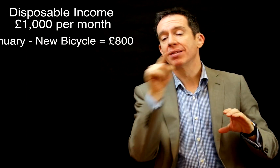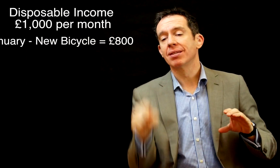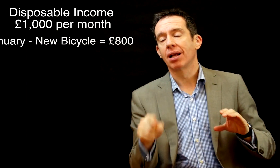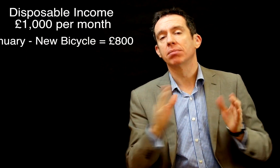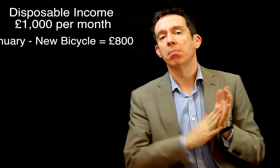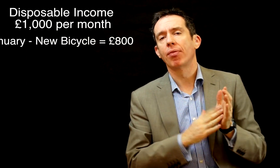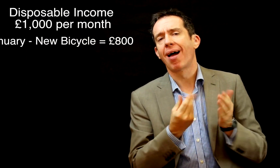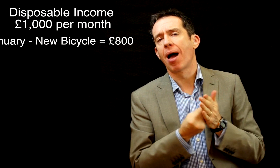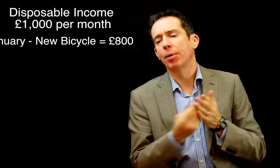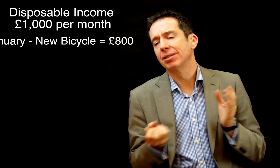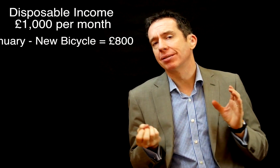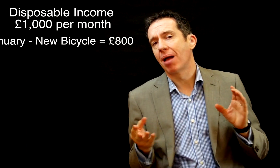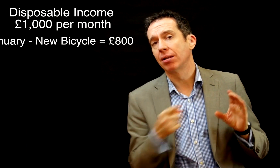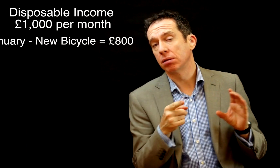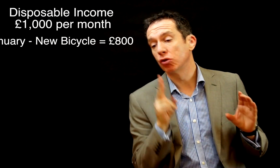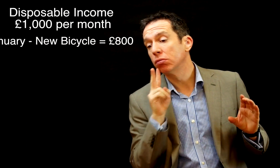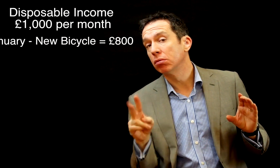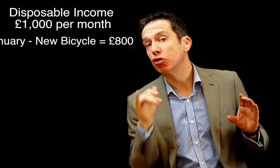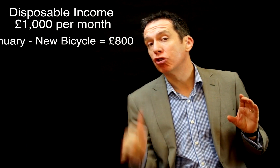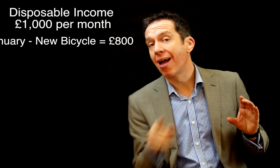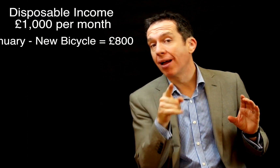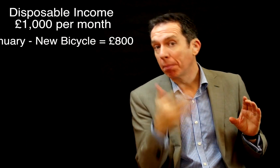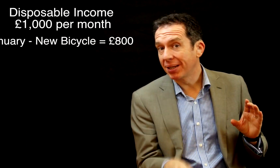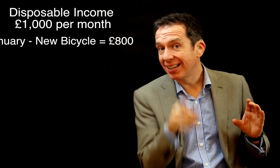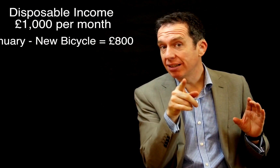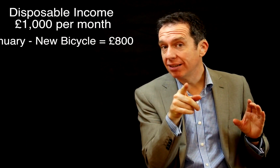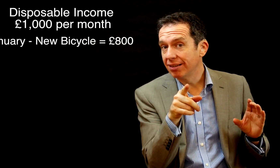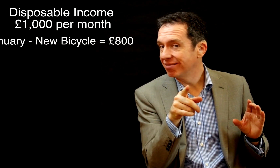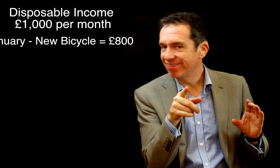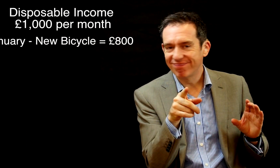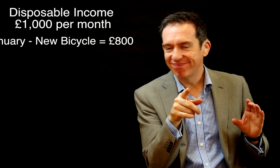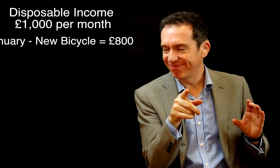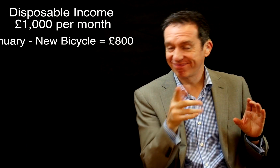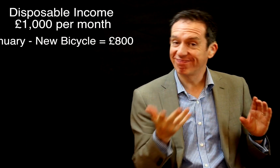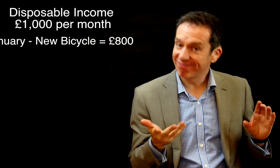How much have you got to spend the next month? Have you checked? I didn't think so.